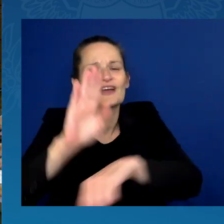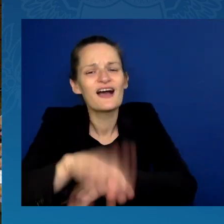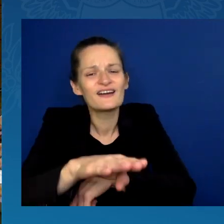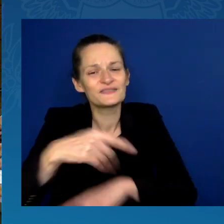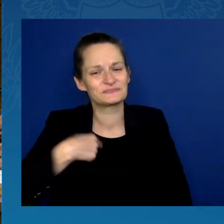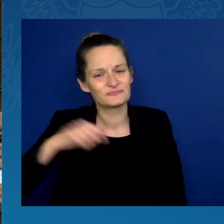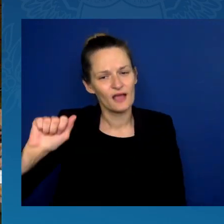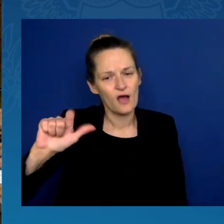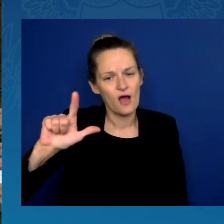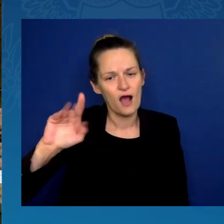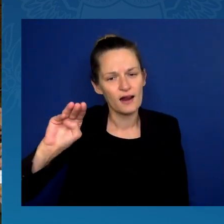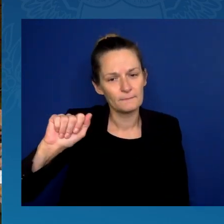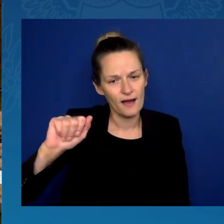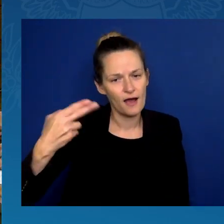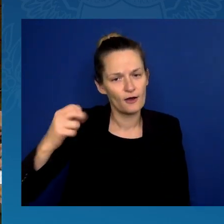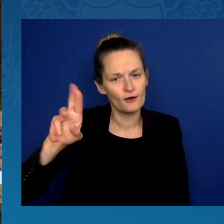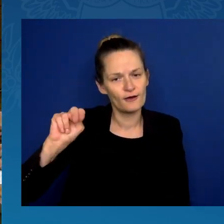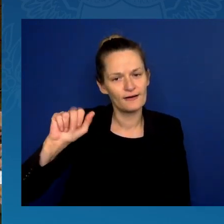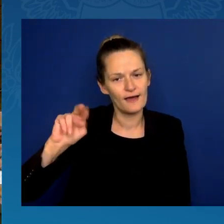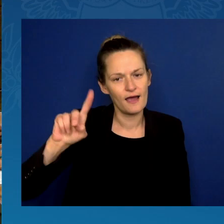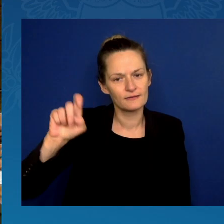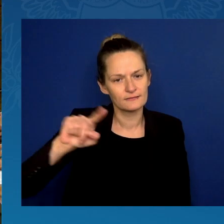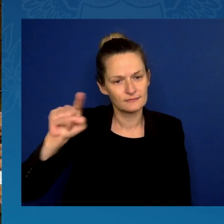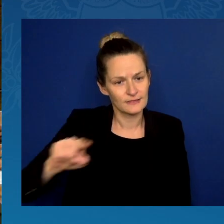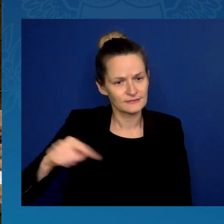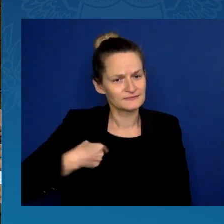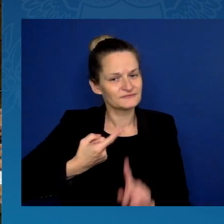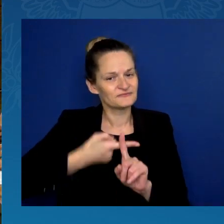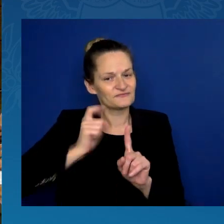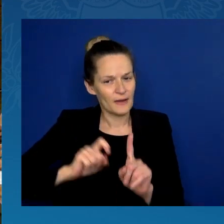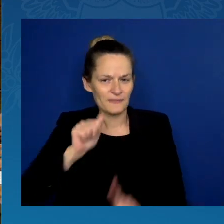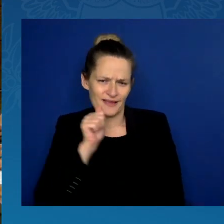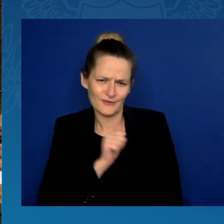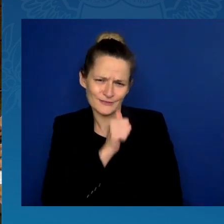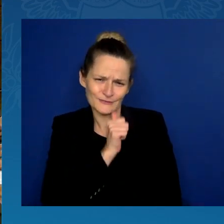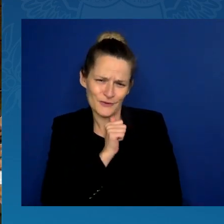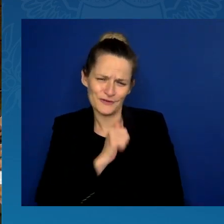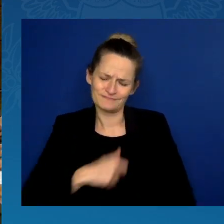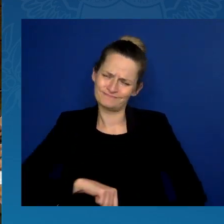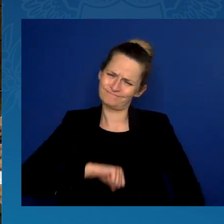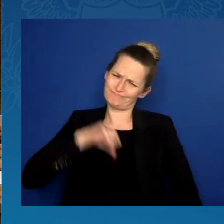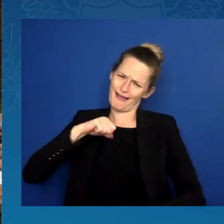and I am very proud to be Latina and also Jewish. So I very much also believe